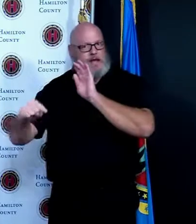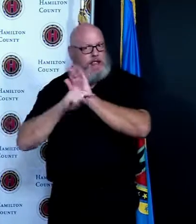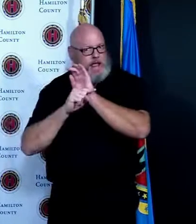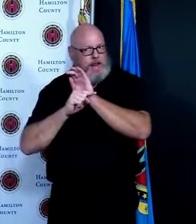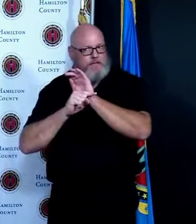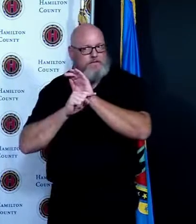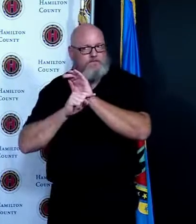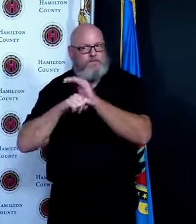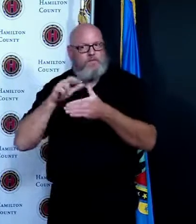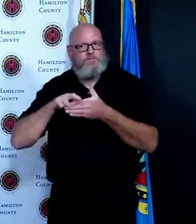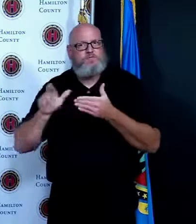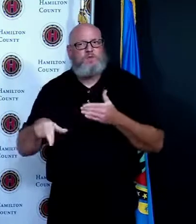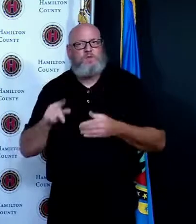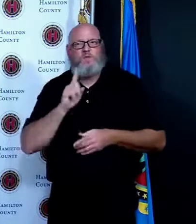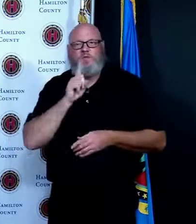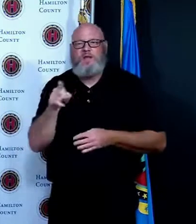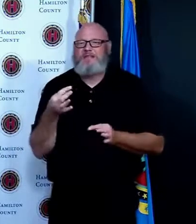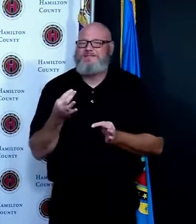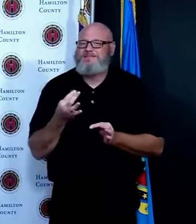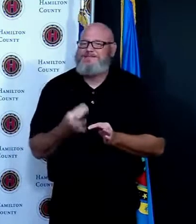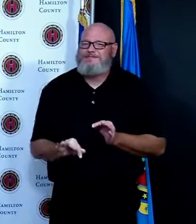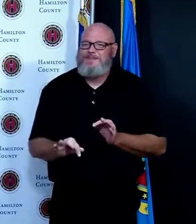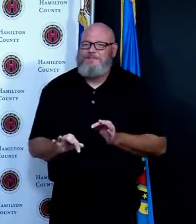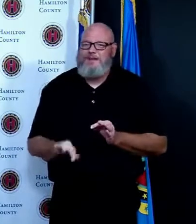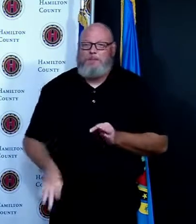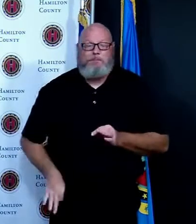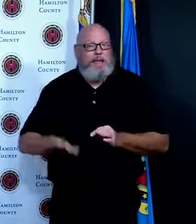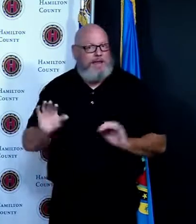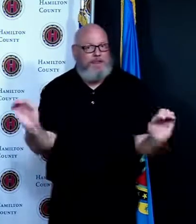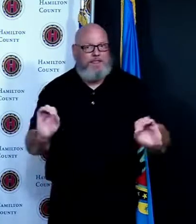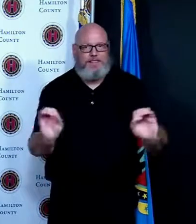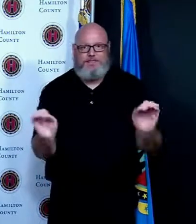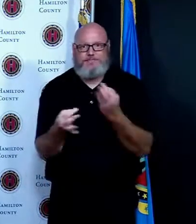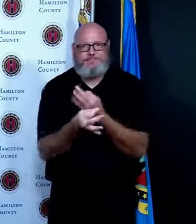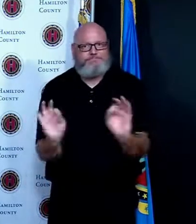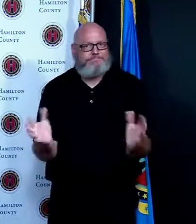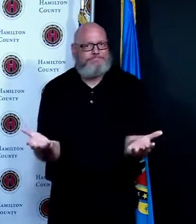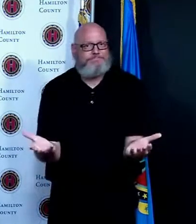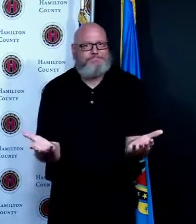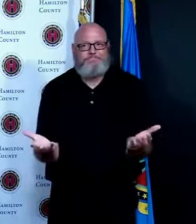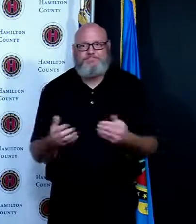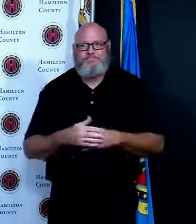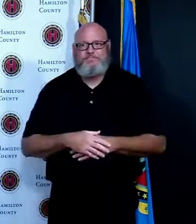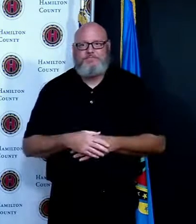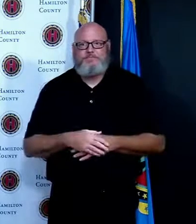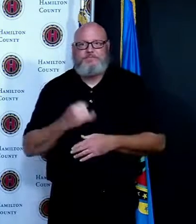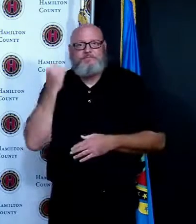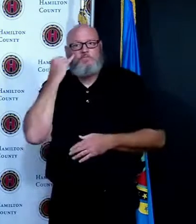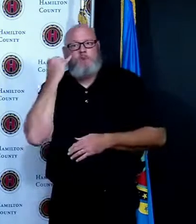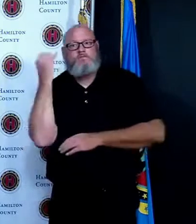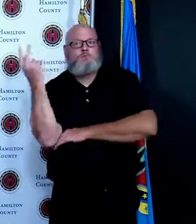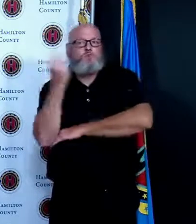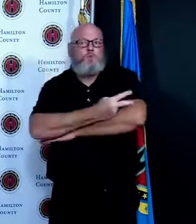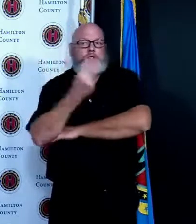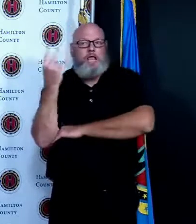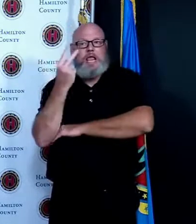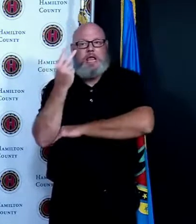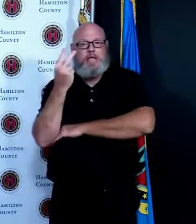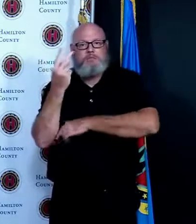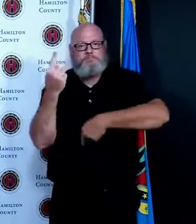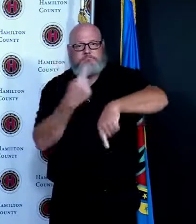is I didn't pay anything for it it was a two week sorry a two day turnaround and I got my results